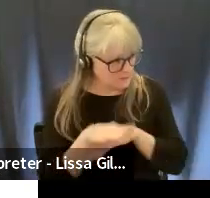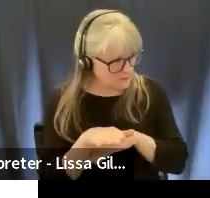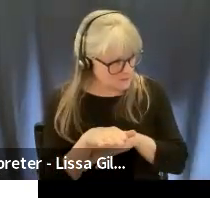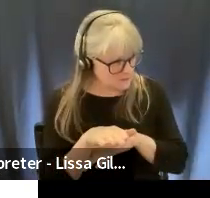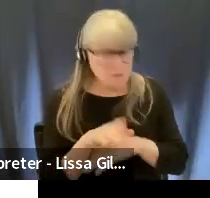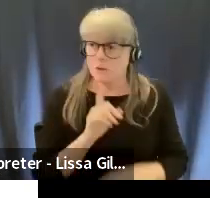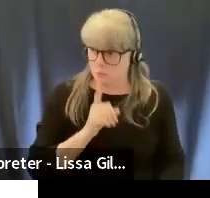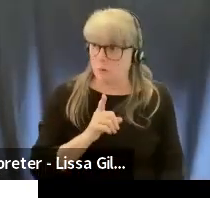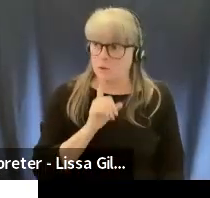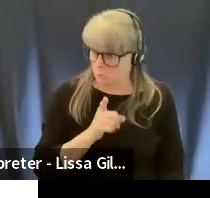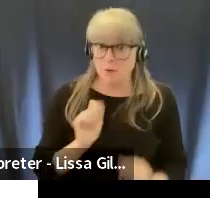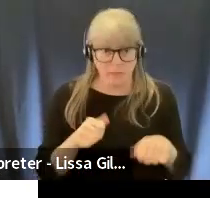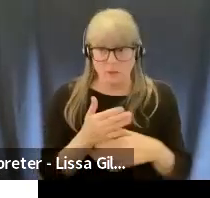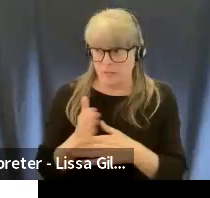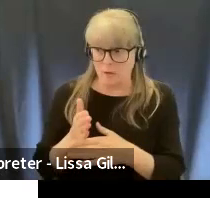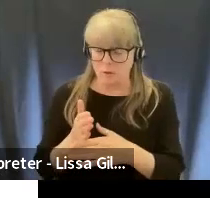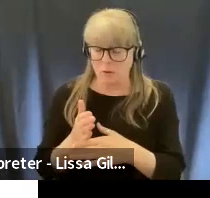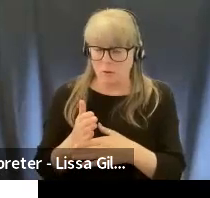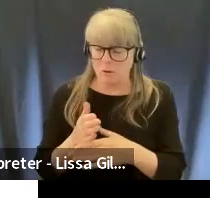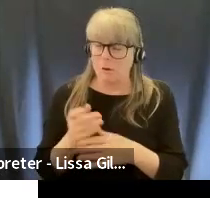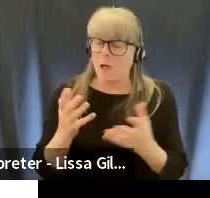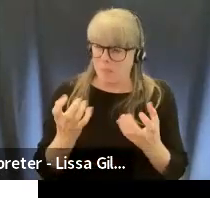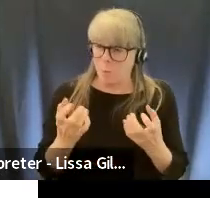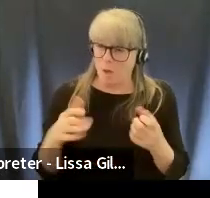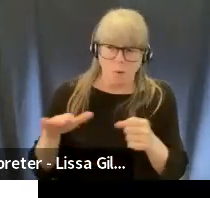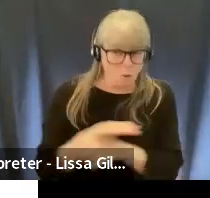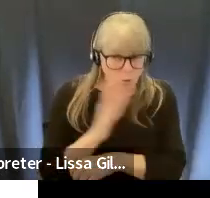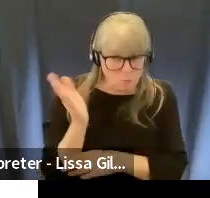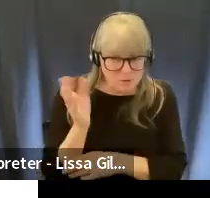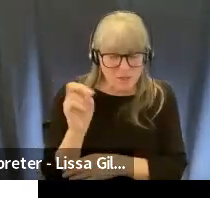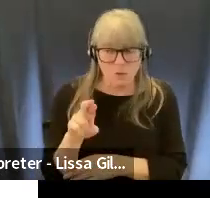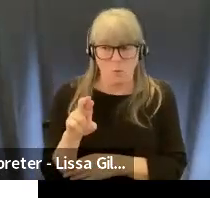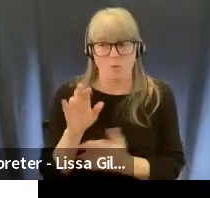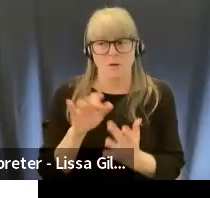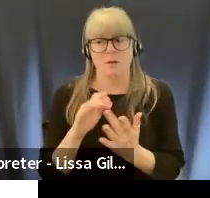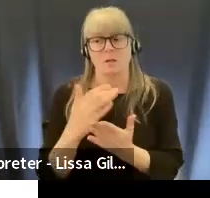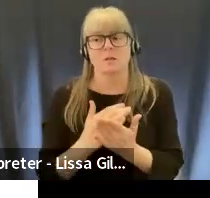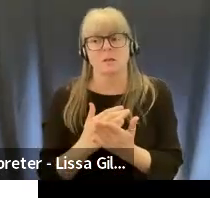I had several questions of people asking, Can we send the presentation of the Powerpoint? Sure we can share, are they? They want the whole presentation.